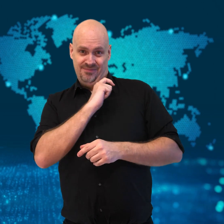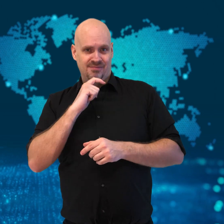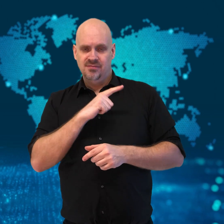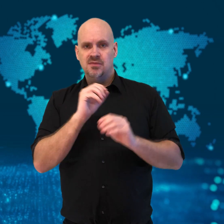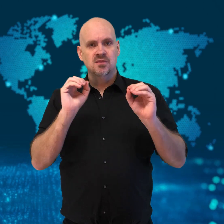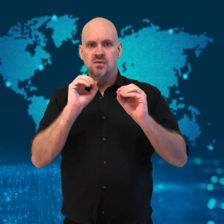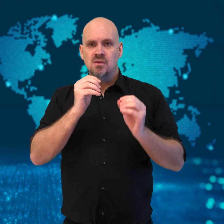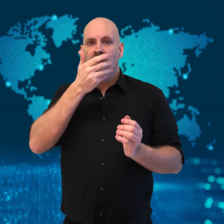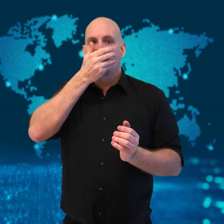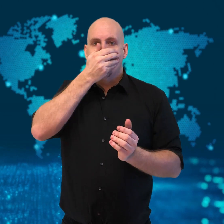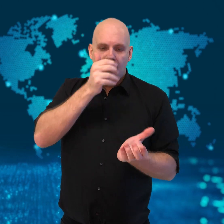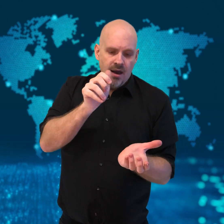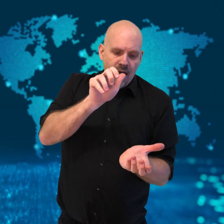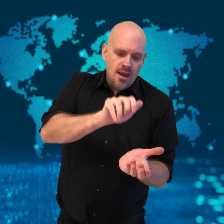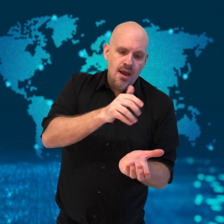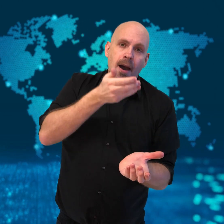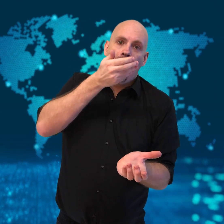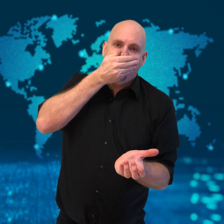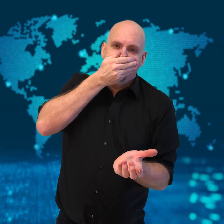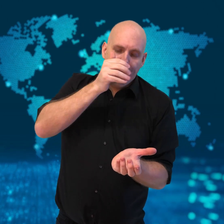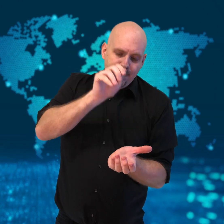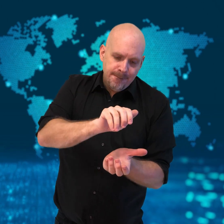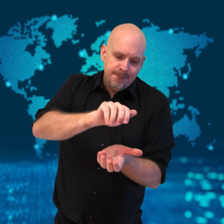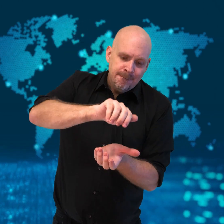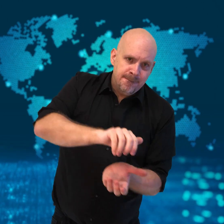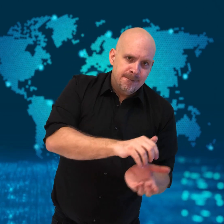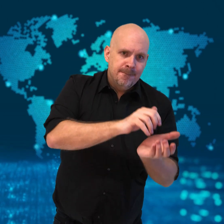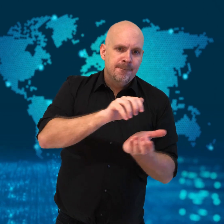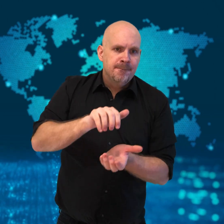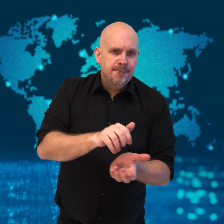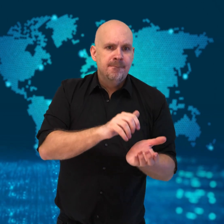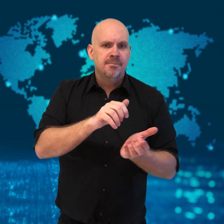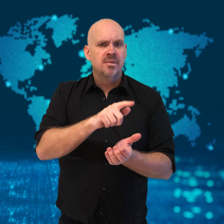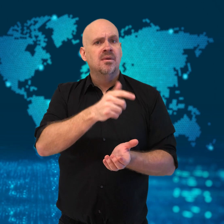nose when he repeatedly immersed him in water.